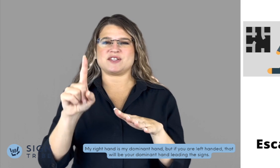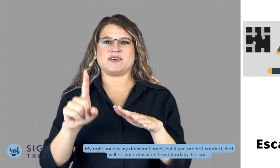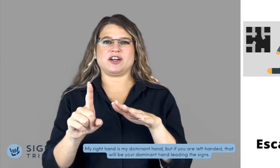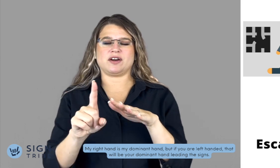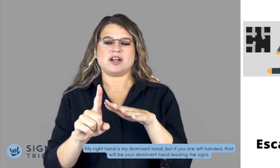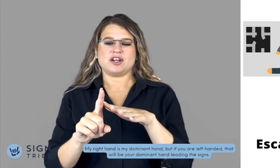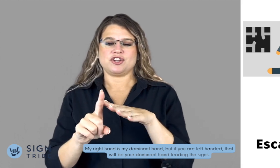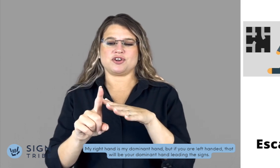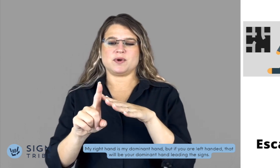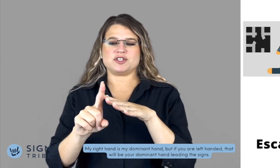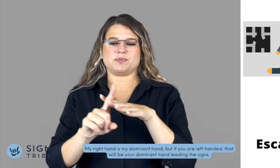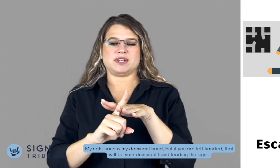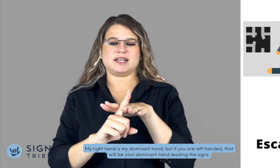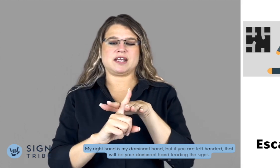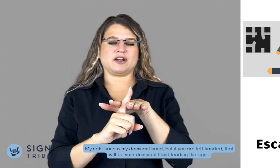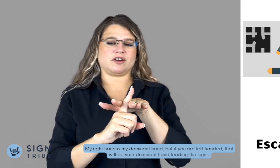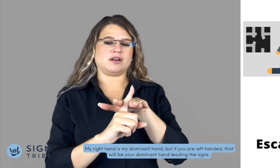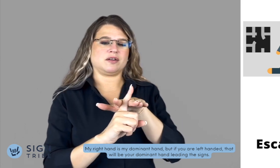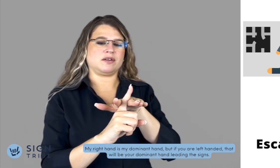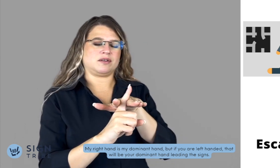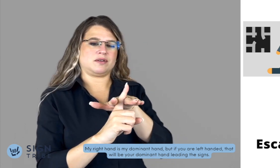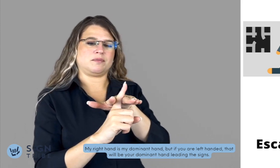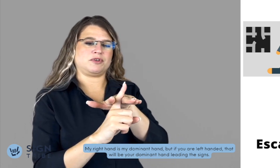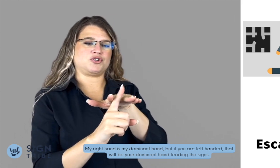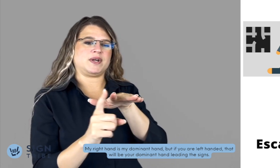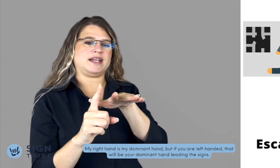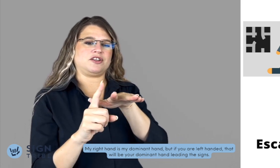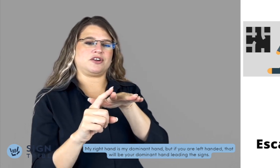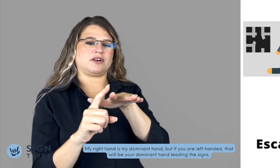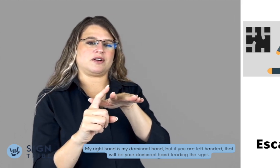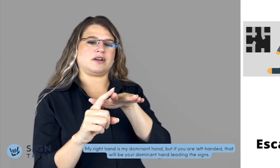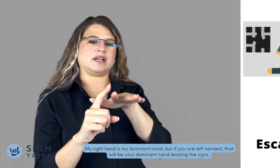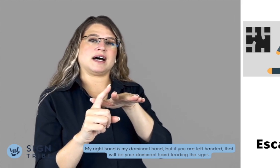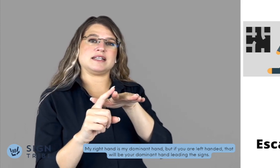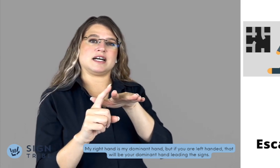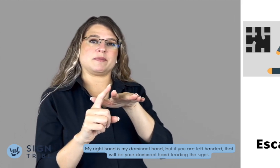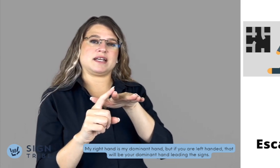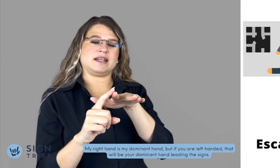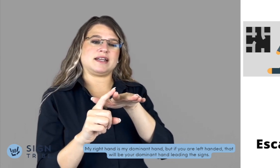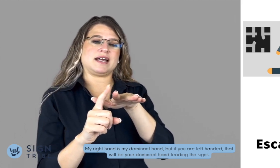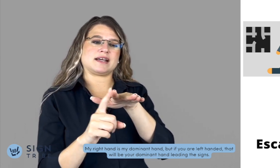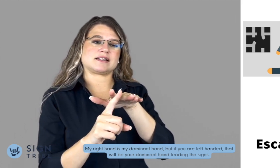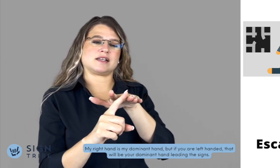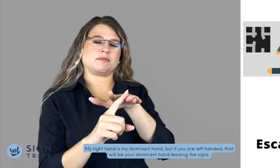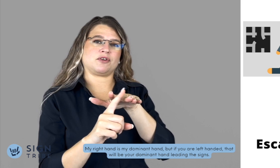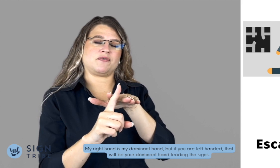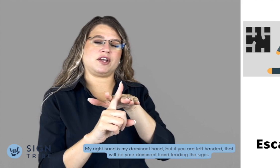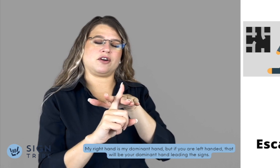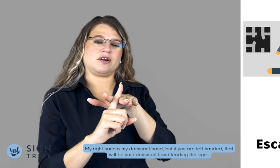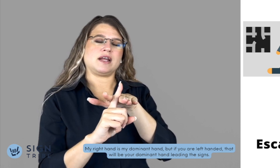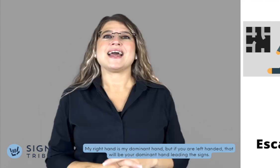finger. You're going to put it here between your non dominant index and middle finger.